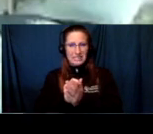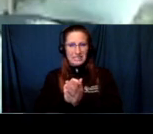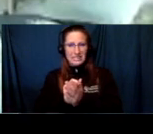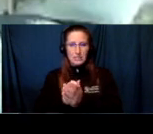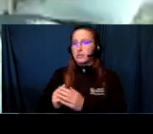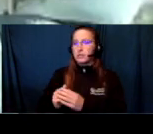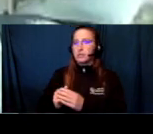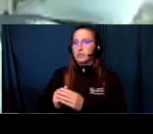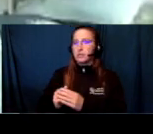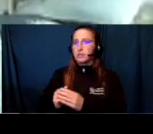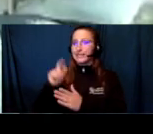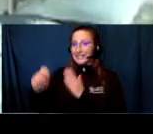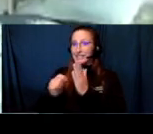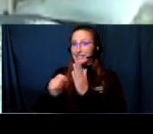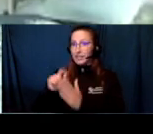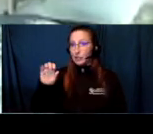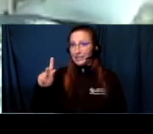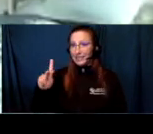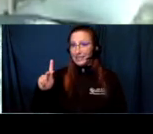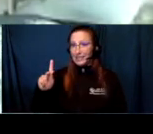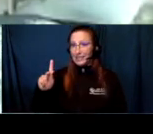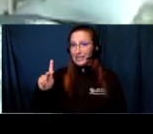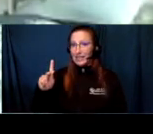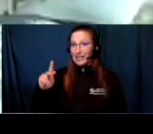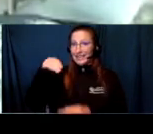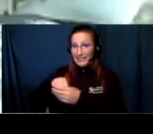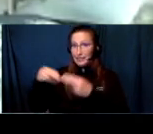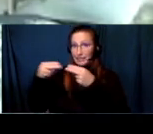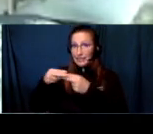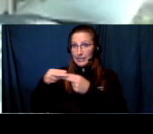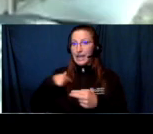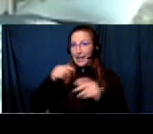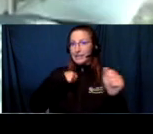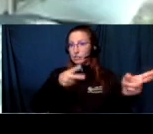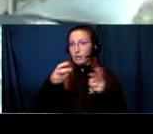Stacie: Is the video link in your slides? Because I can grab that and put it in when